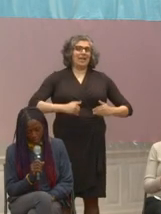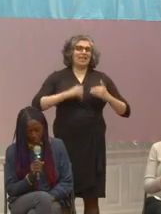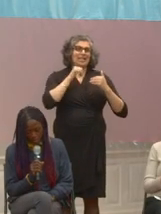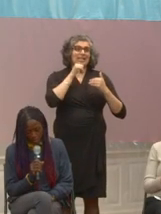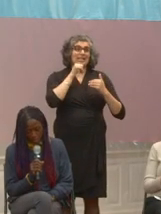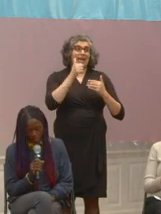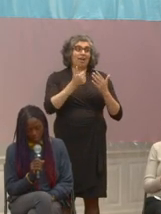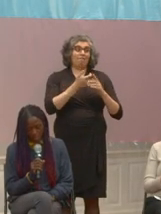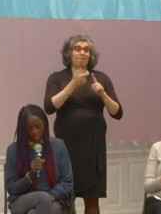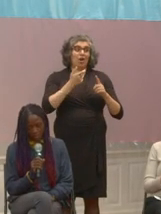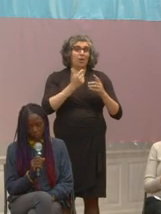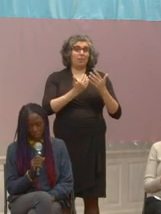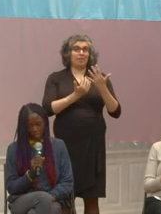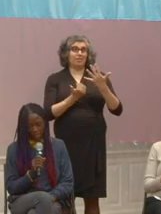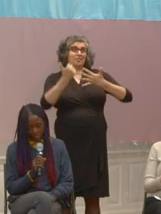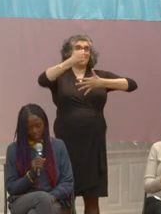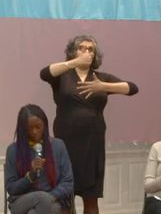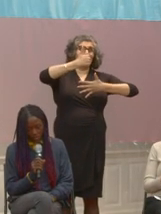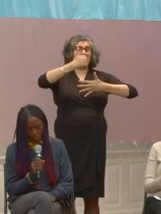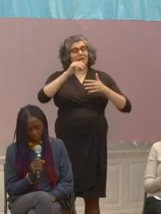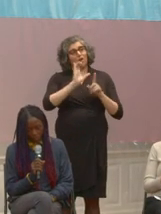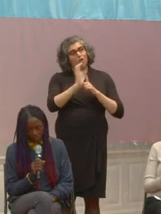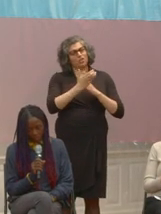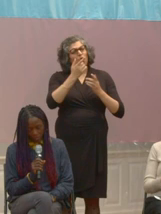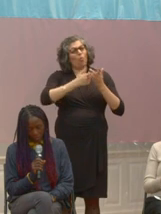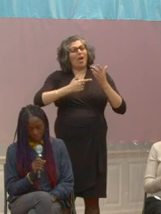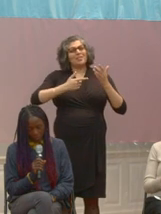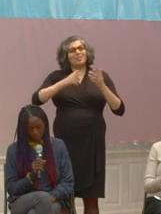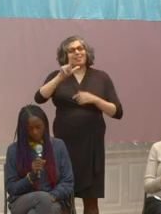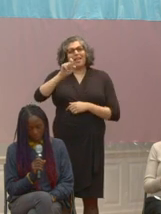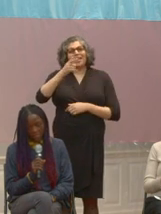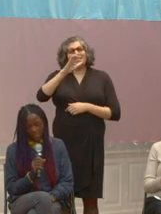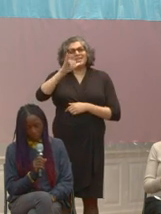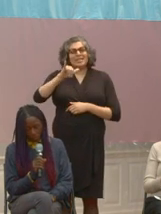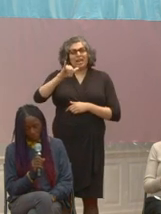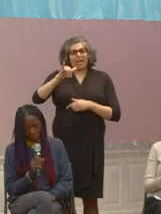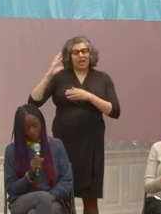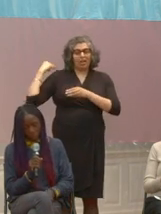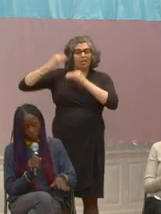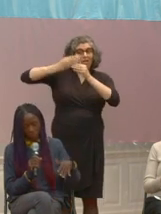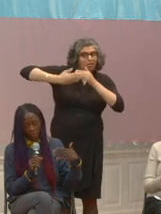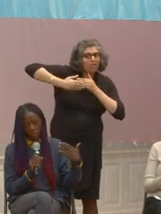culture. What legacies are we creating a new or what are we